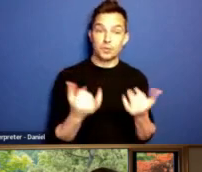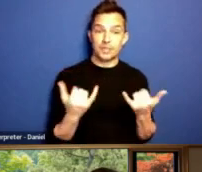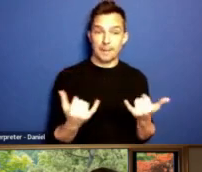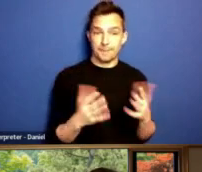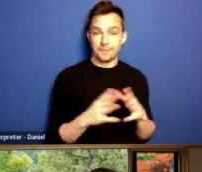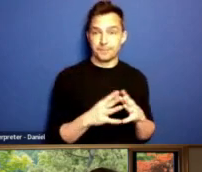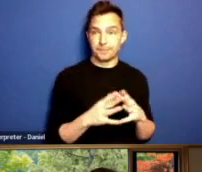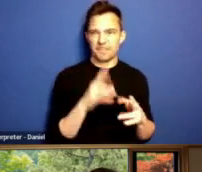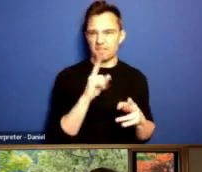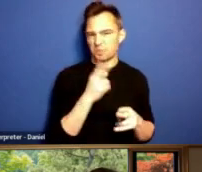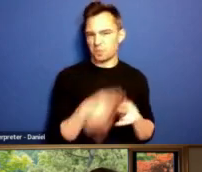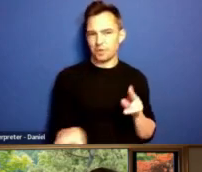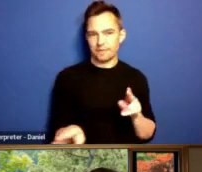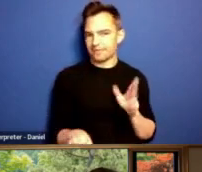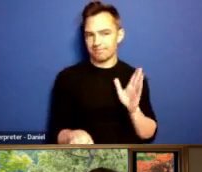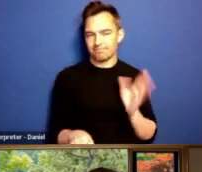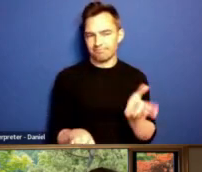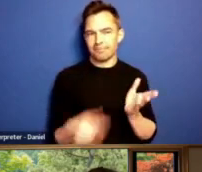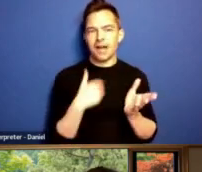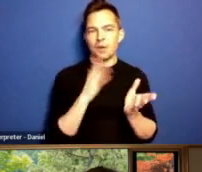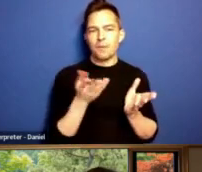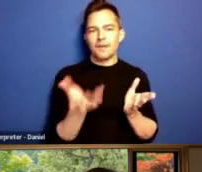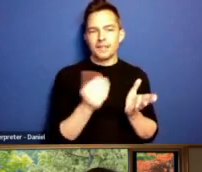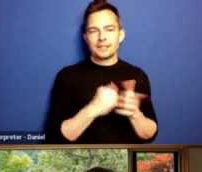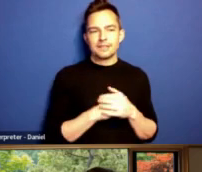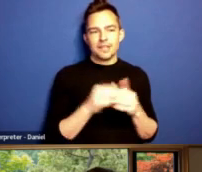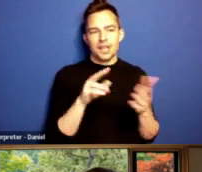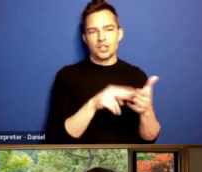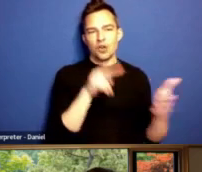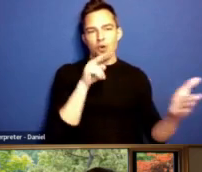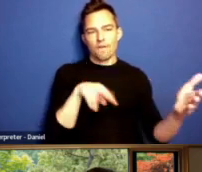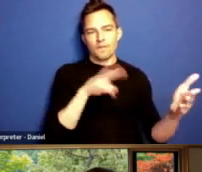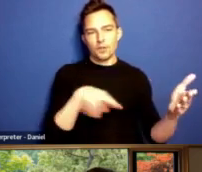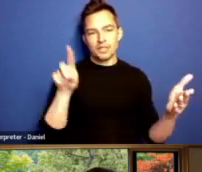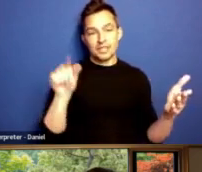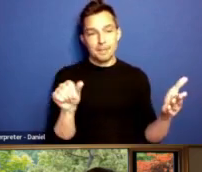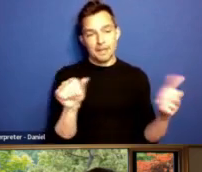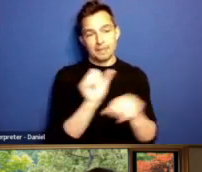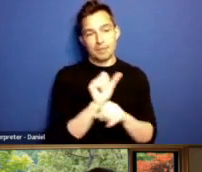that we've created at the DETAC, we're going to talk about the structure of the technical